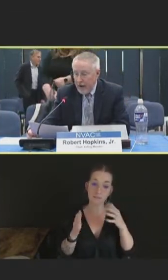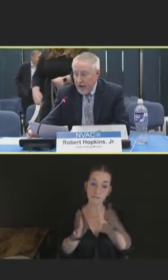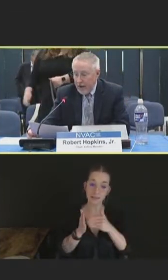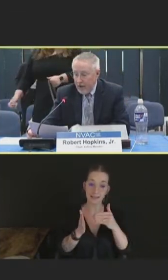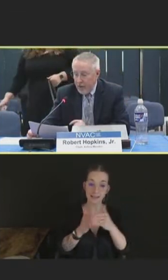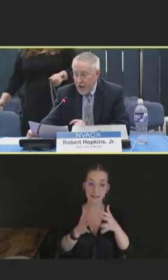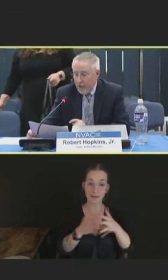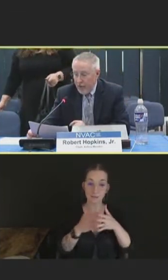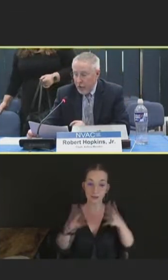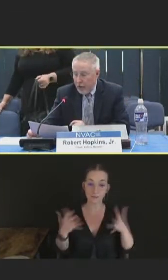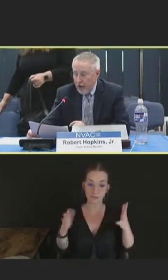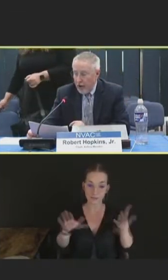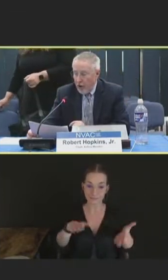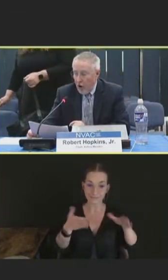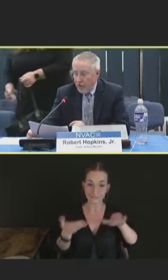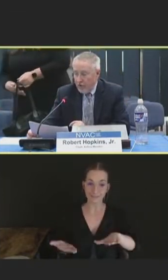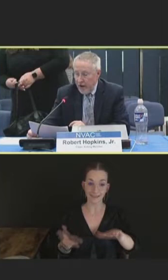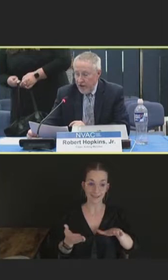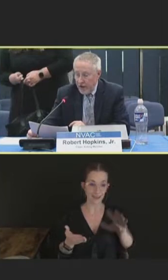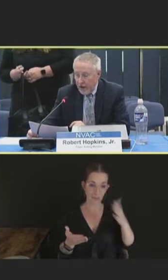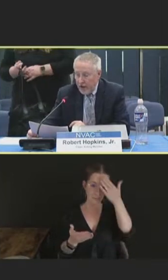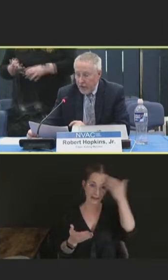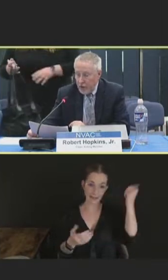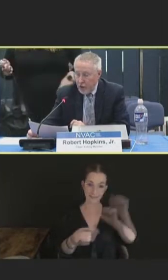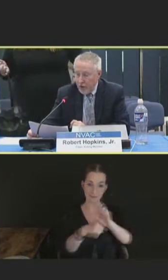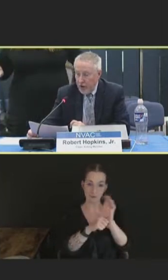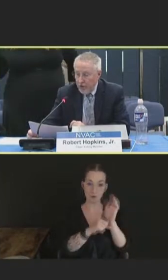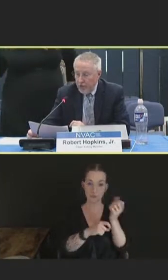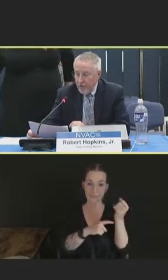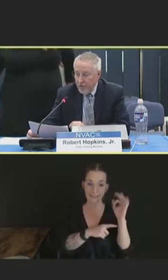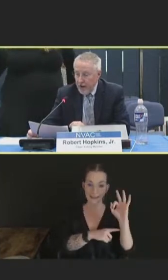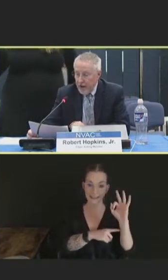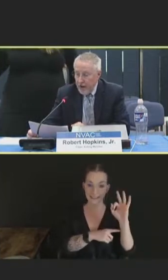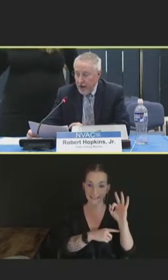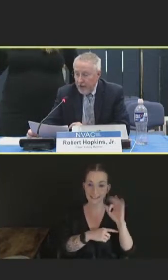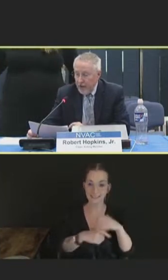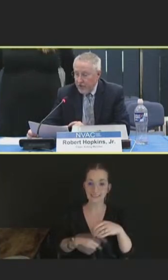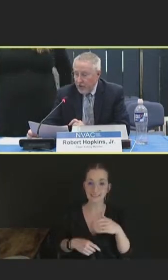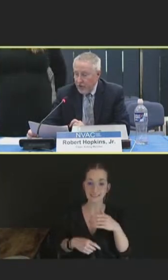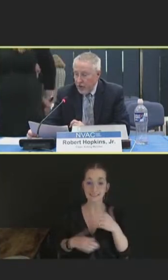and it's become the third leading cause of death in a little over two years. In this session, we'll